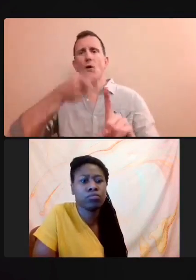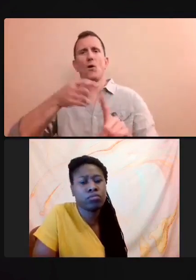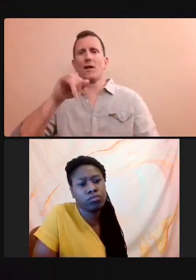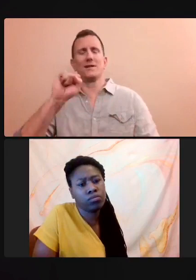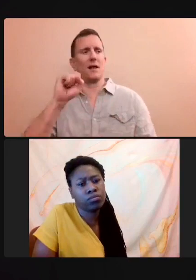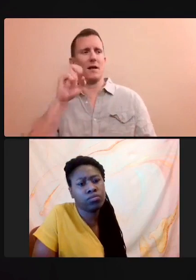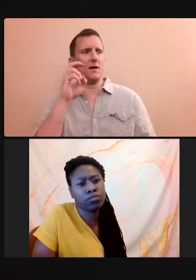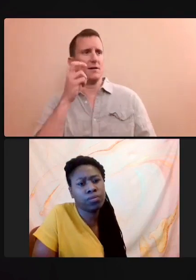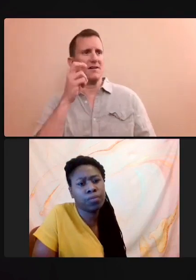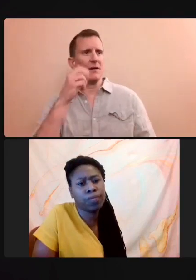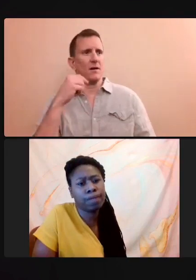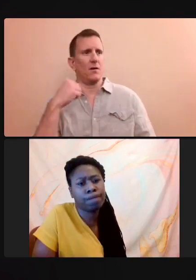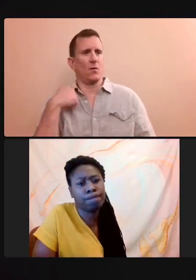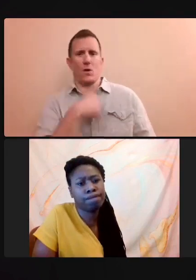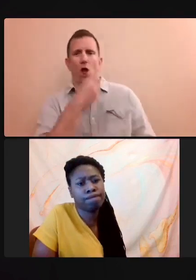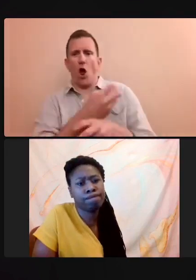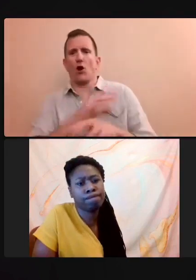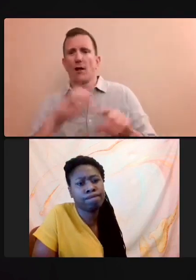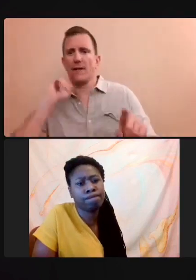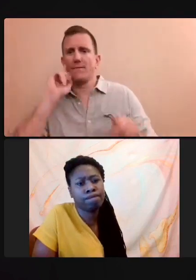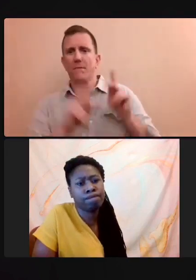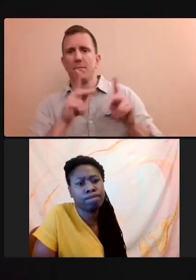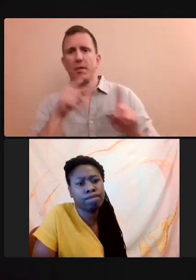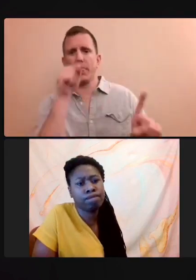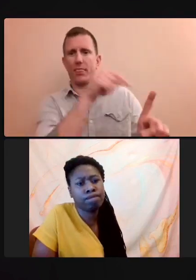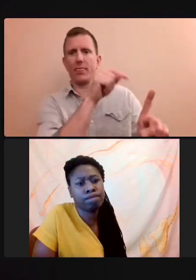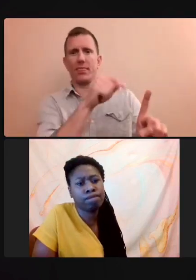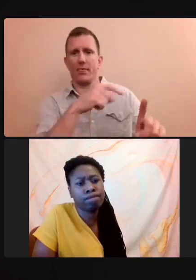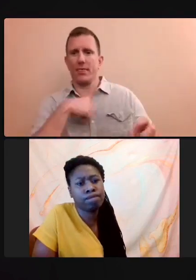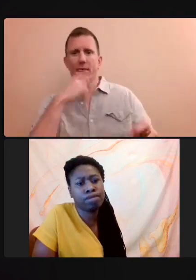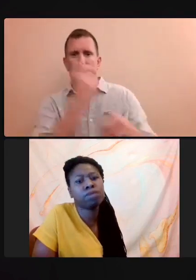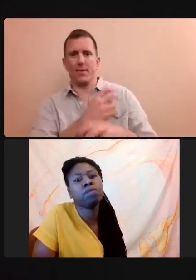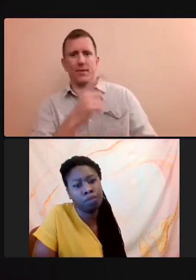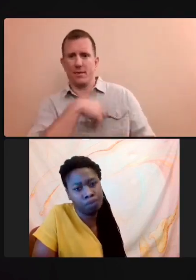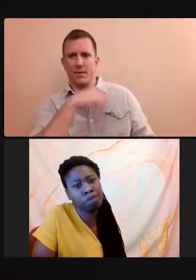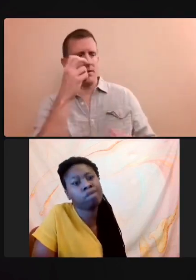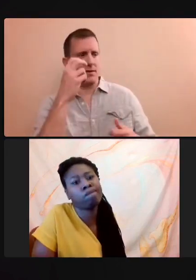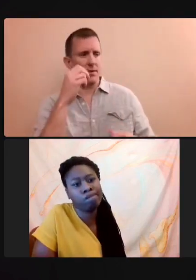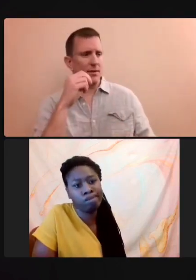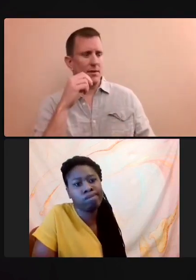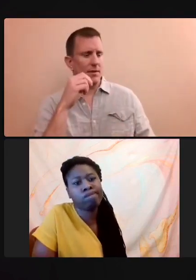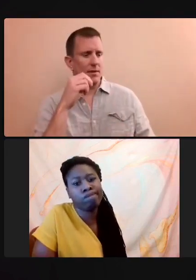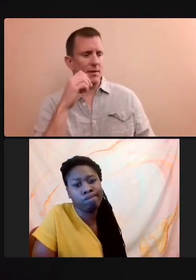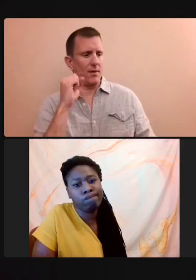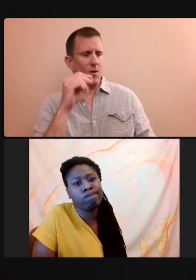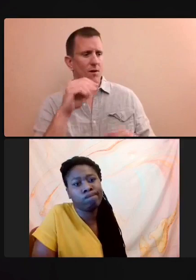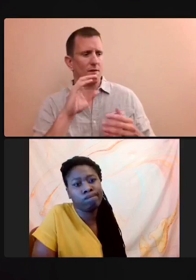And see in black ASL, right. There's so much a variety of ASL and I think that is important